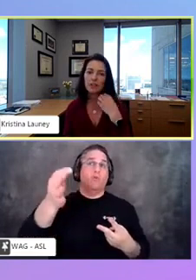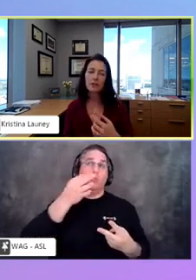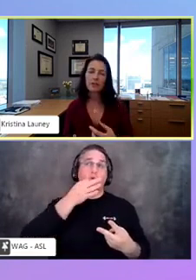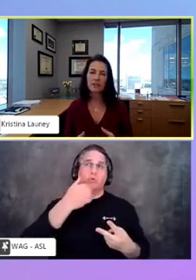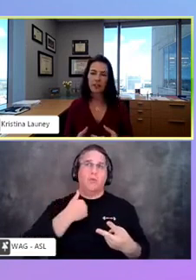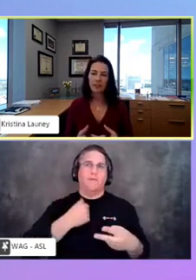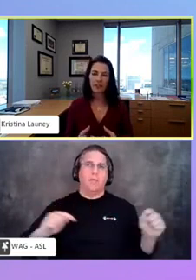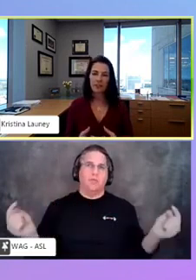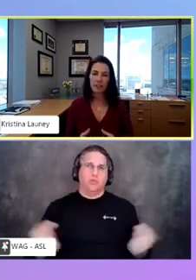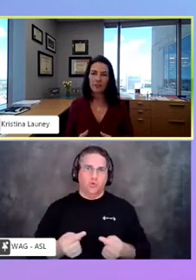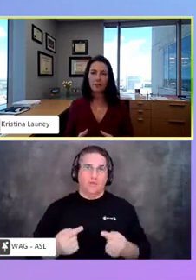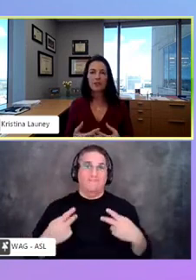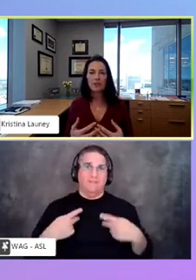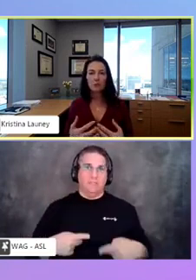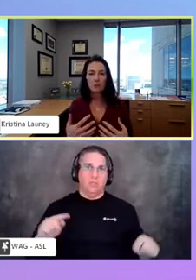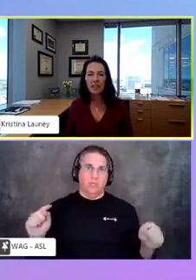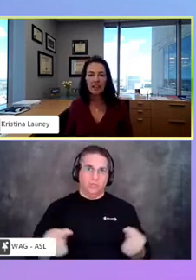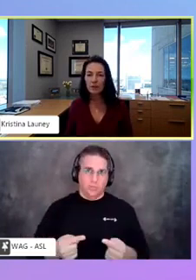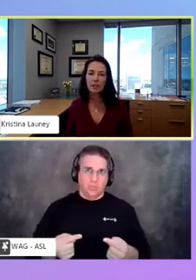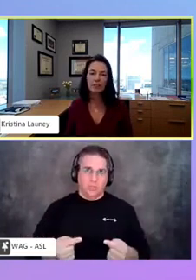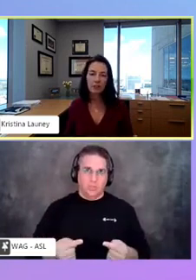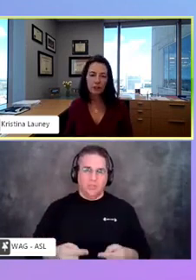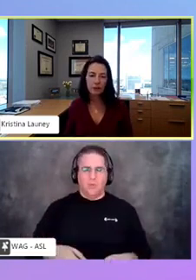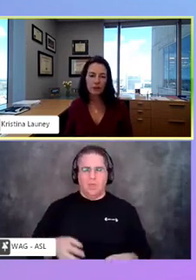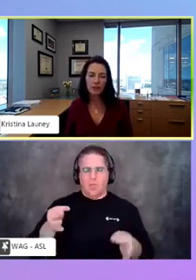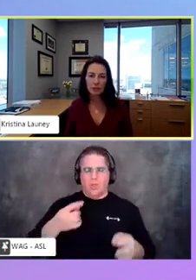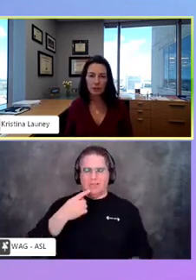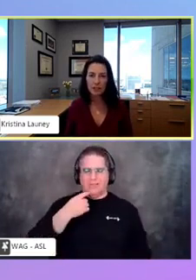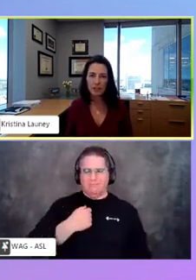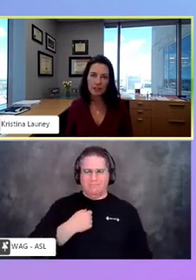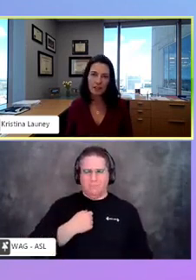been injured and or have the likelihood that